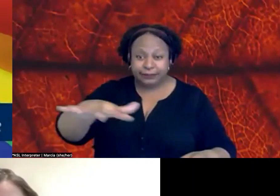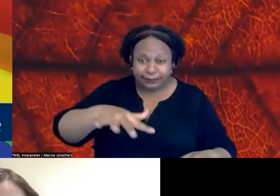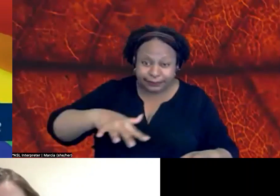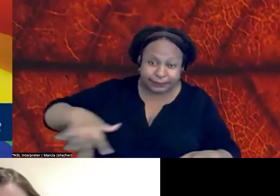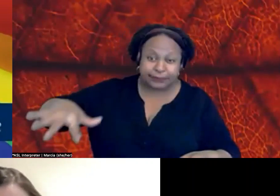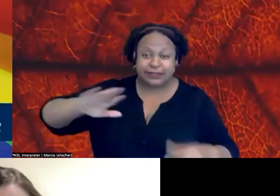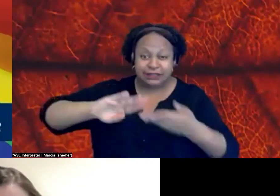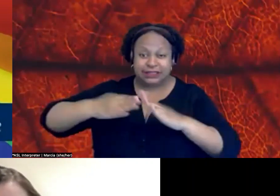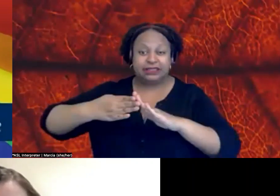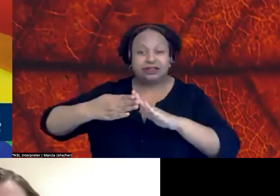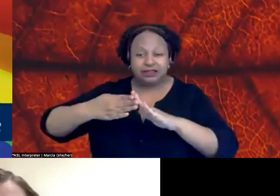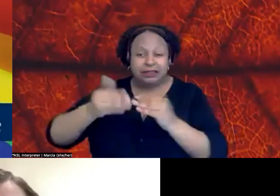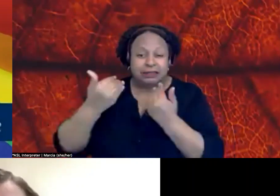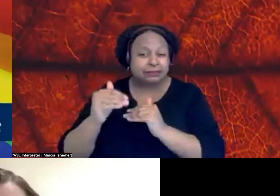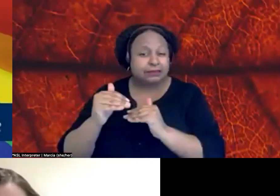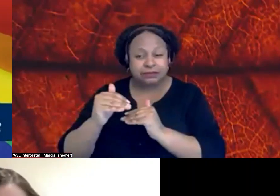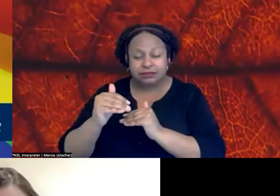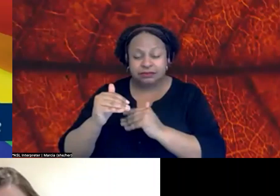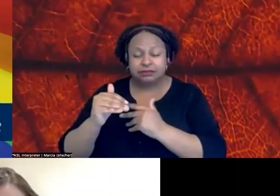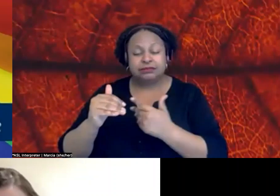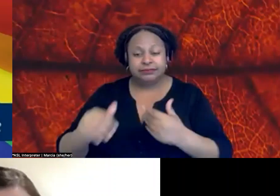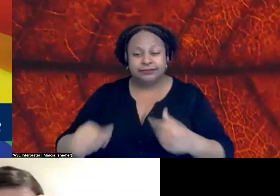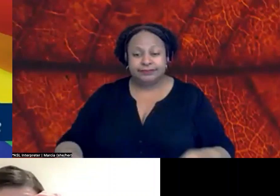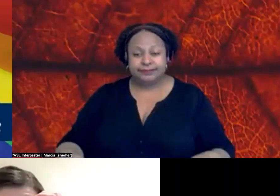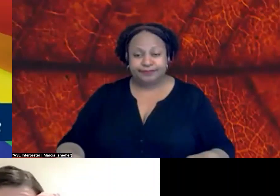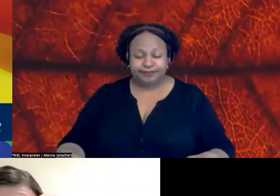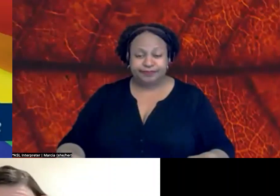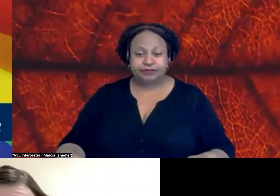And so to come back before I end this question,